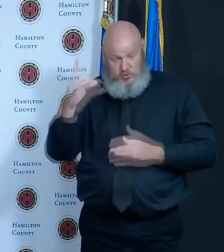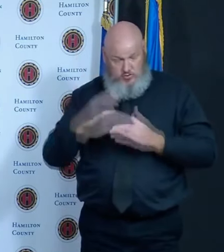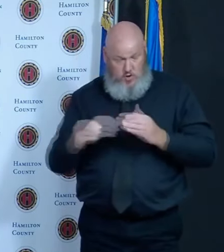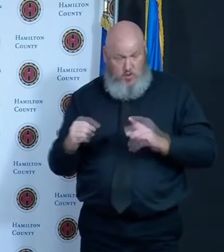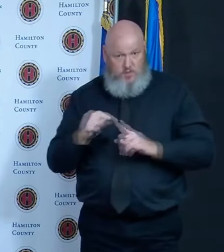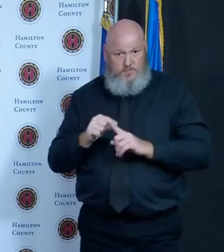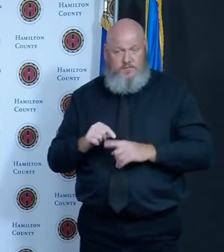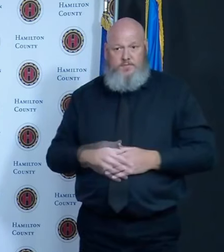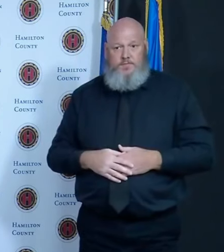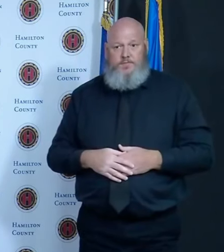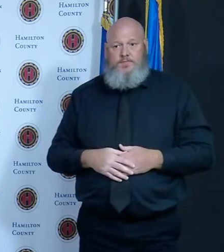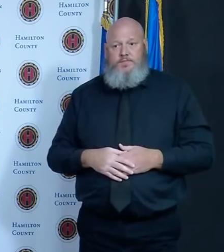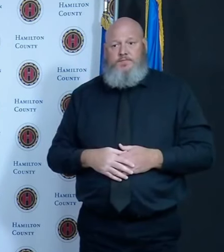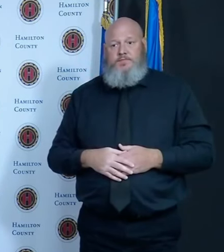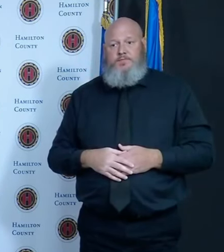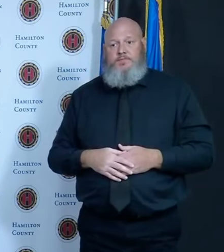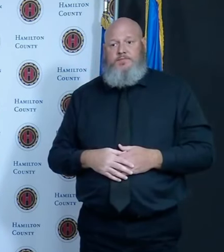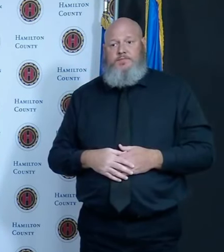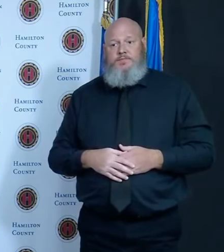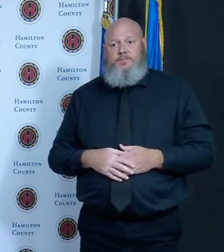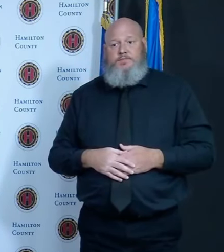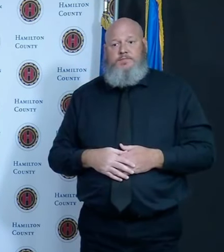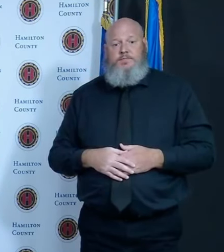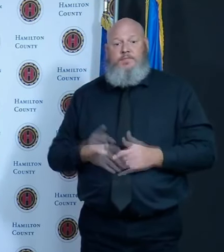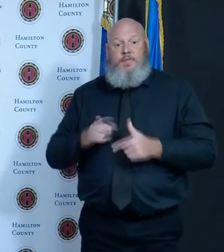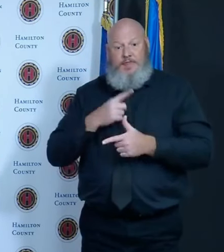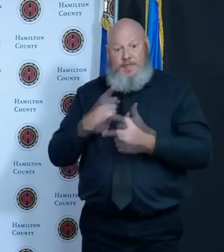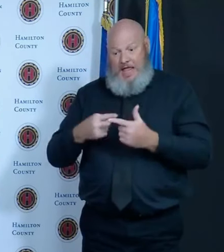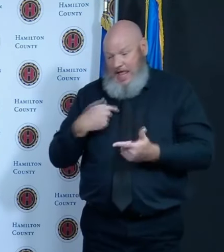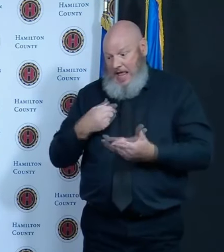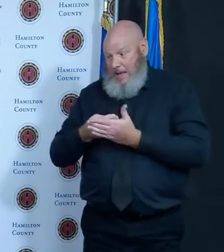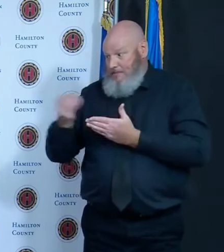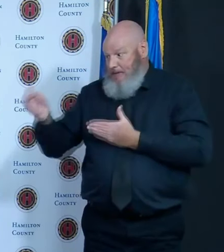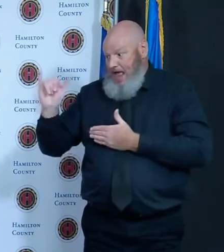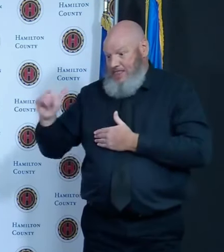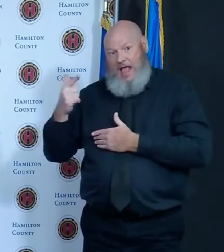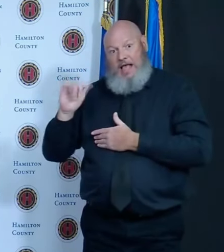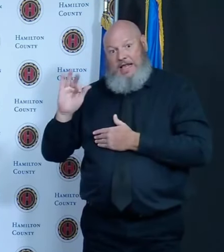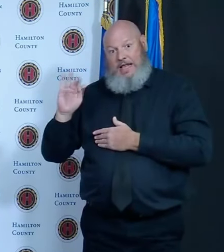popular program and so I think within like 24 hours they ran through the money